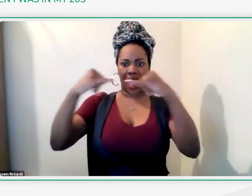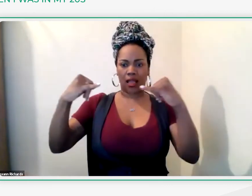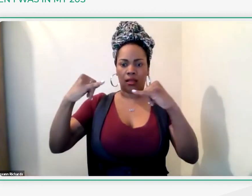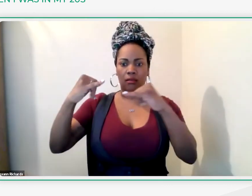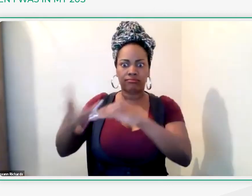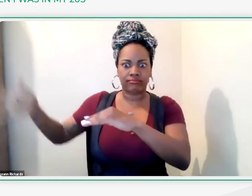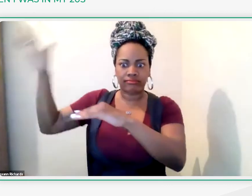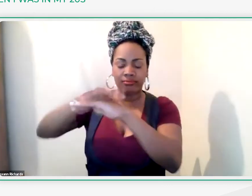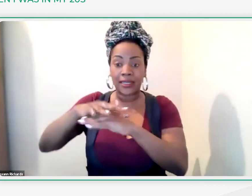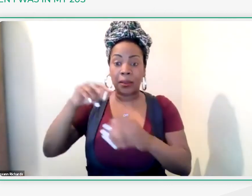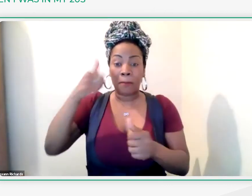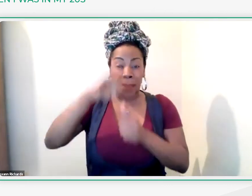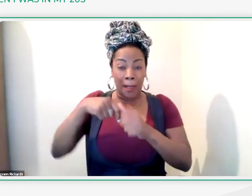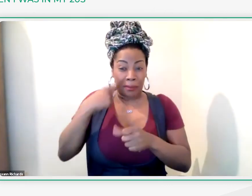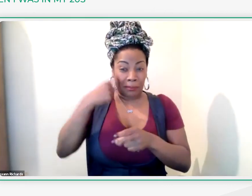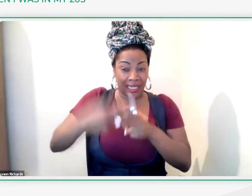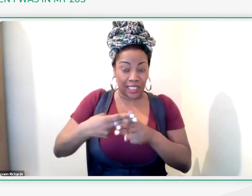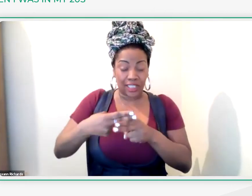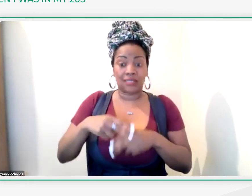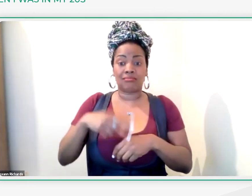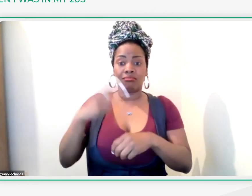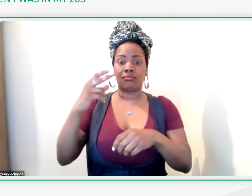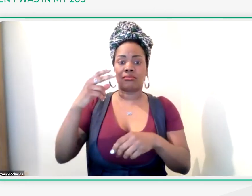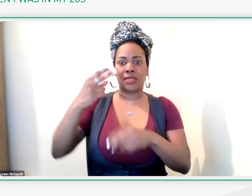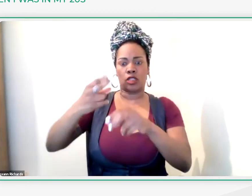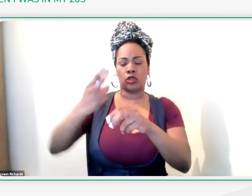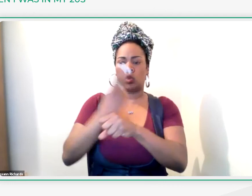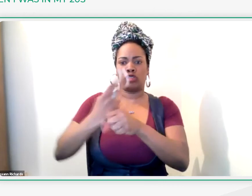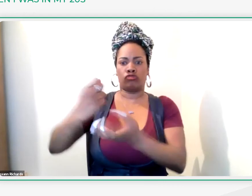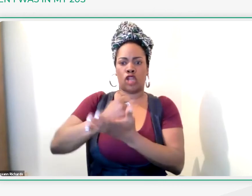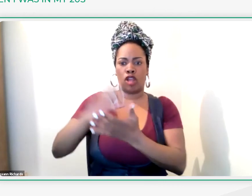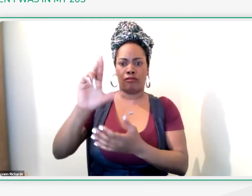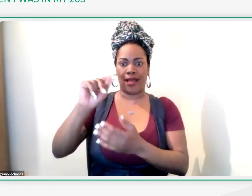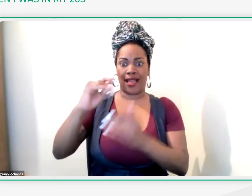However, the new credit line, as I mentioned a few